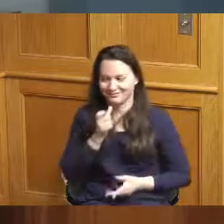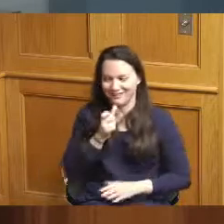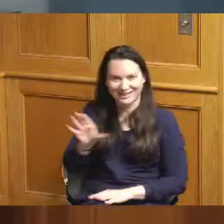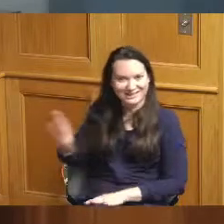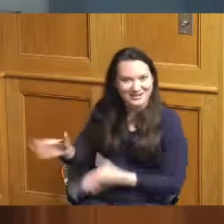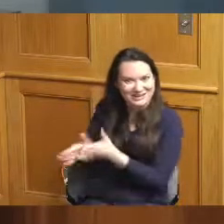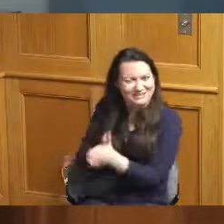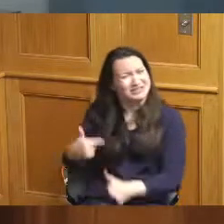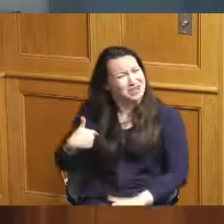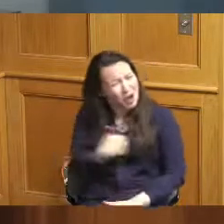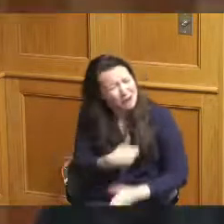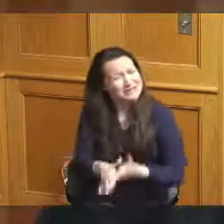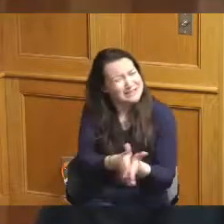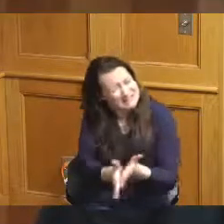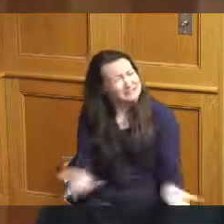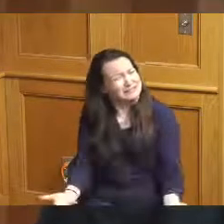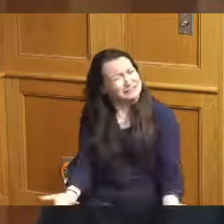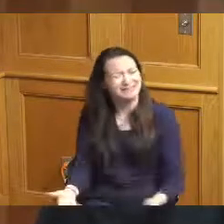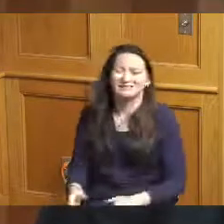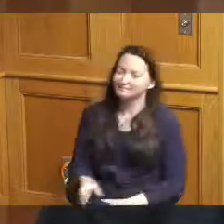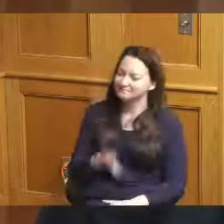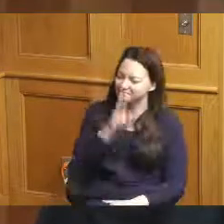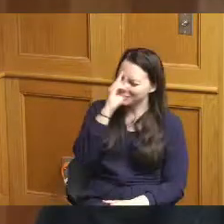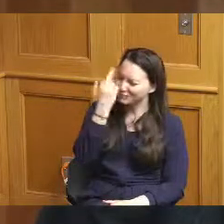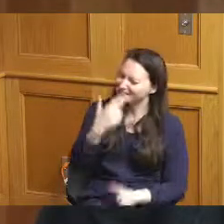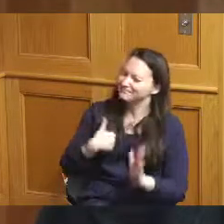it's our incentive I agree with them I think and that's why we highlighted it so you could